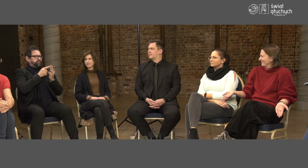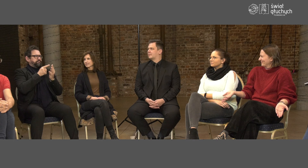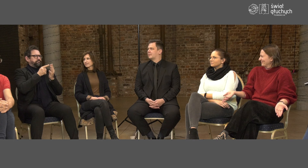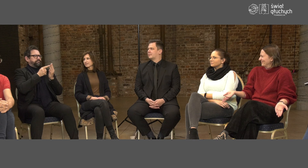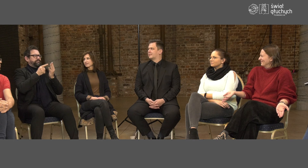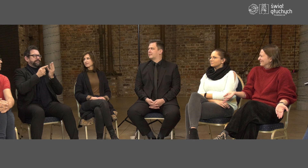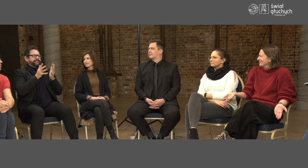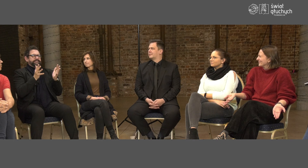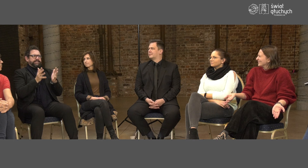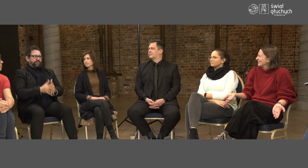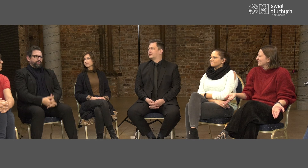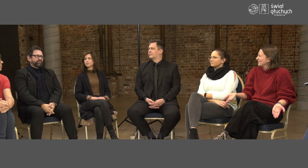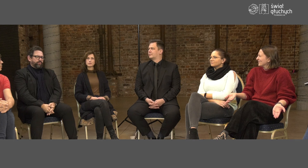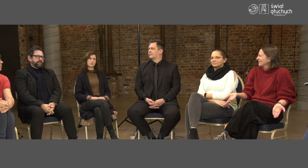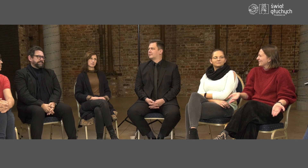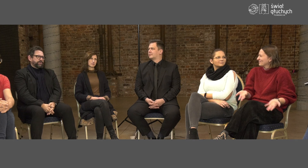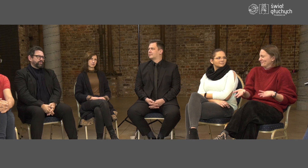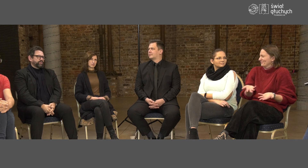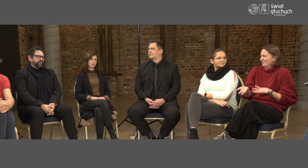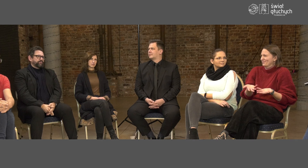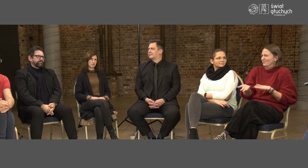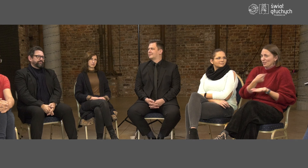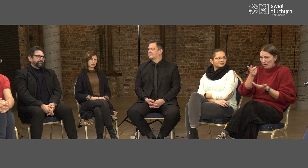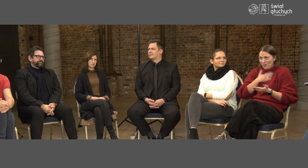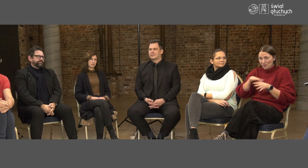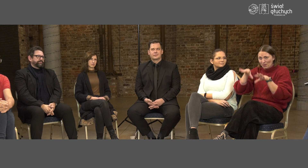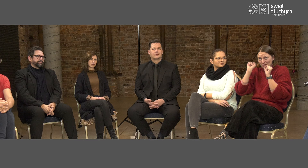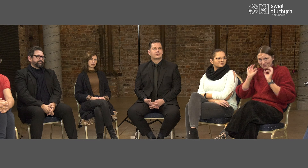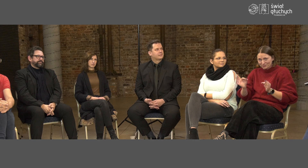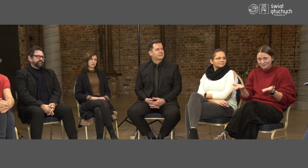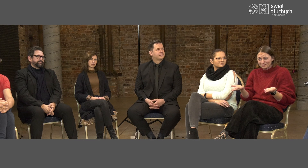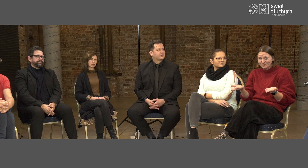it's too much! [Kinga] Do you like it? Is it a good approach?